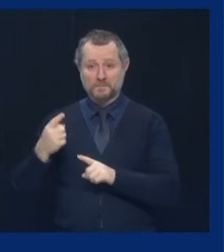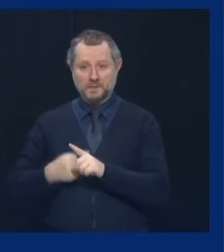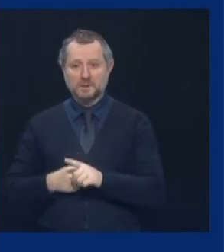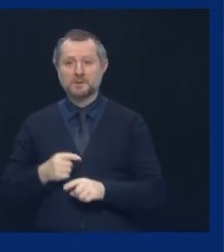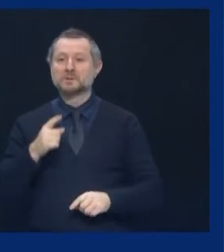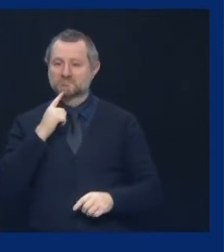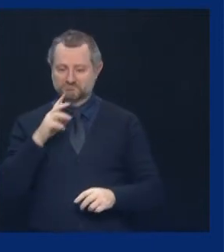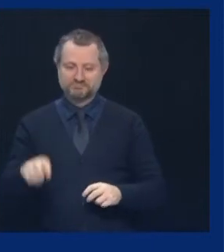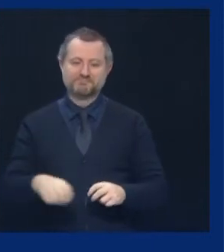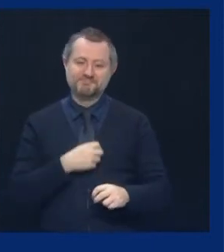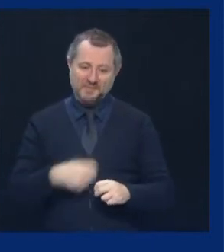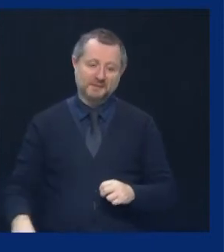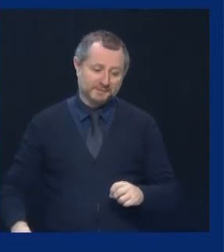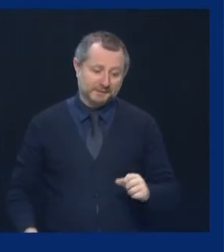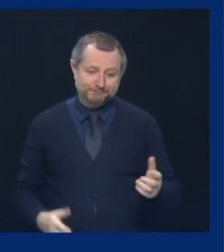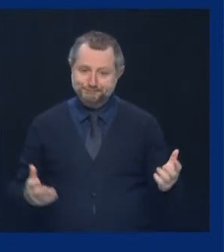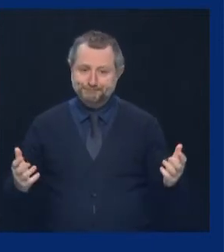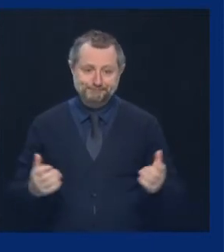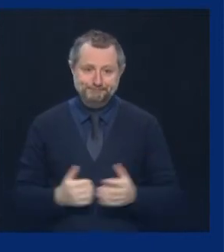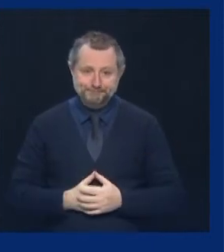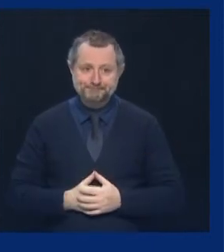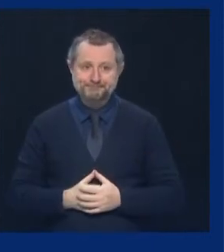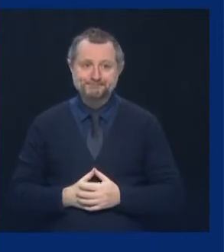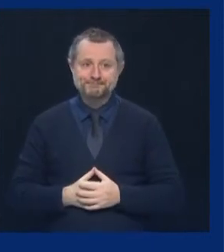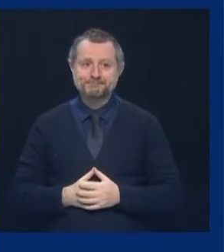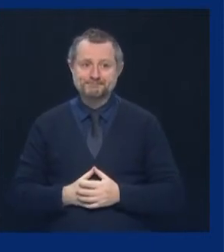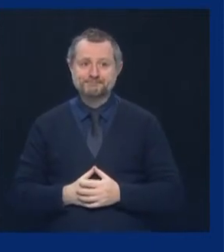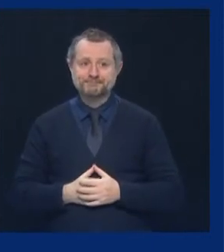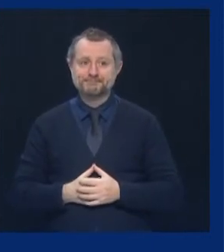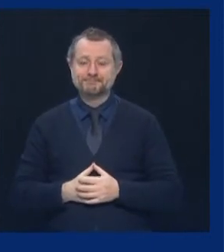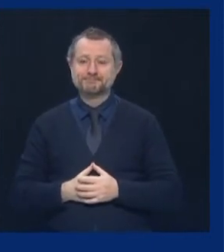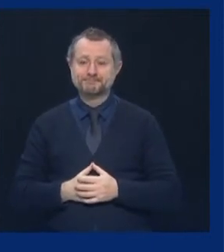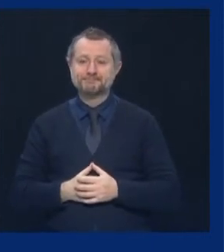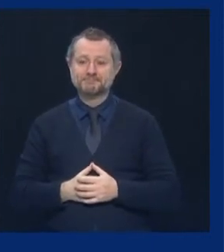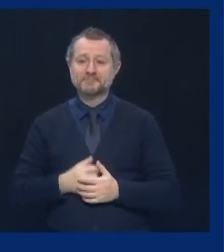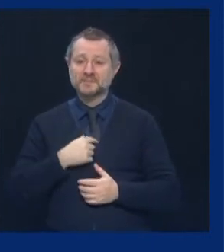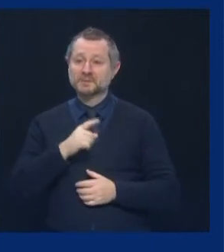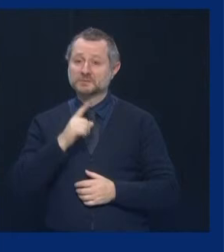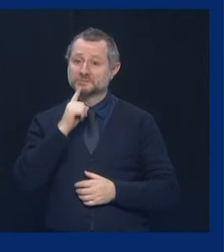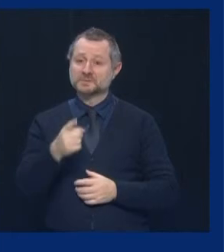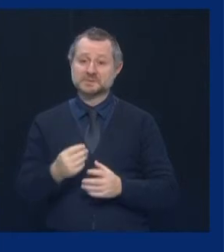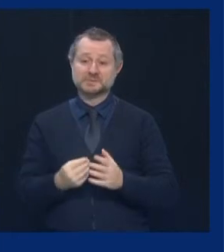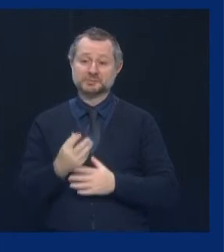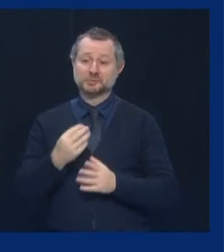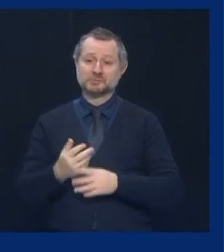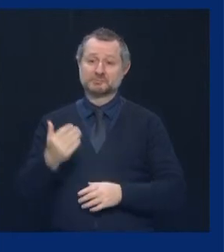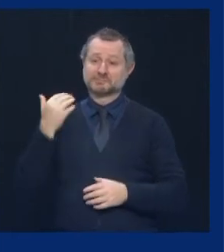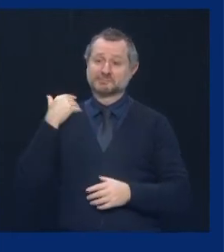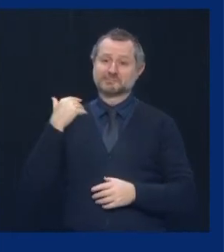THE PAST SIX TO 12 MONTHS IN NEW YORK HAS BEEN A DIFFICULT